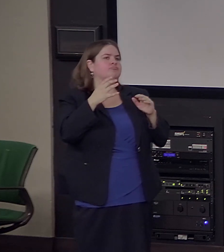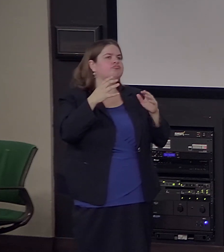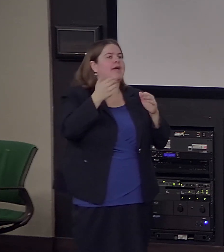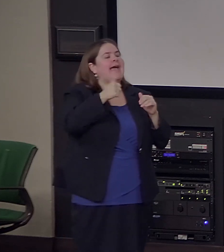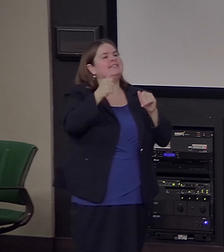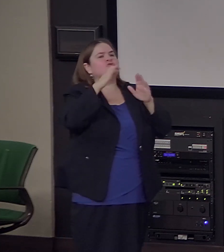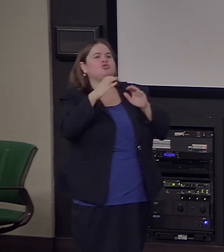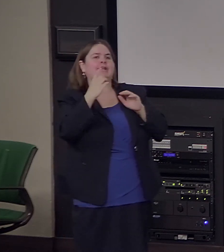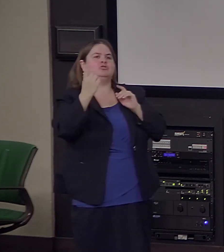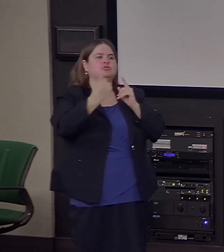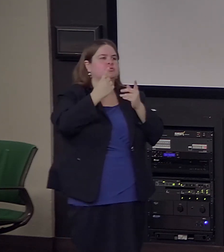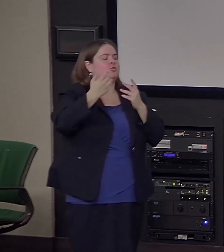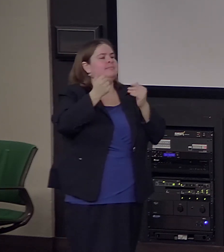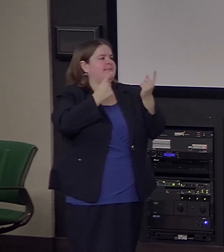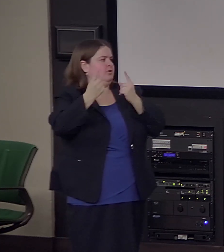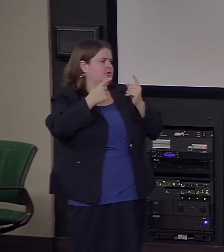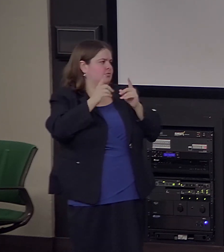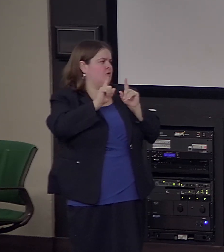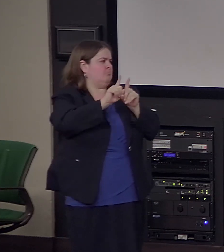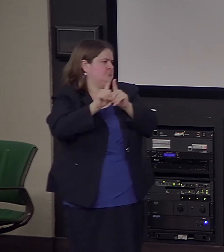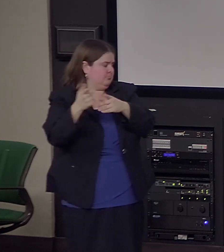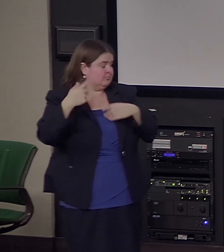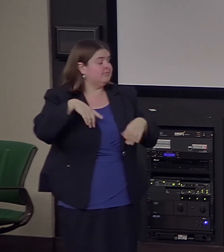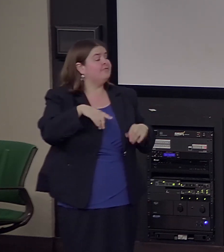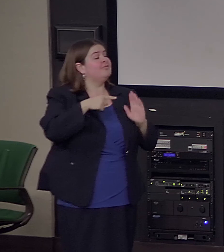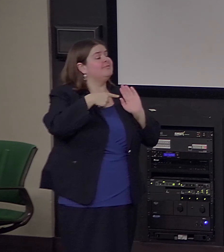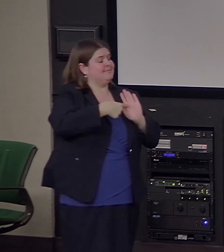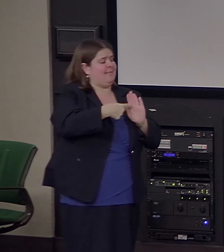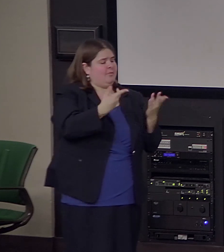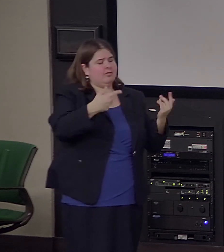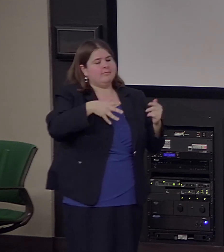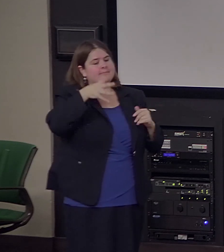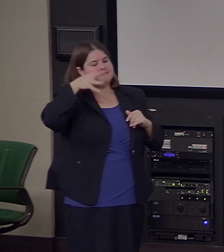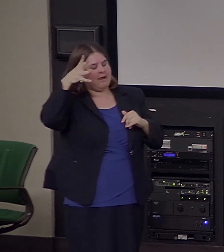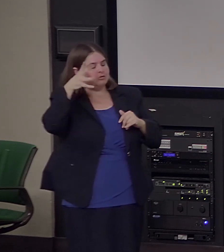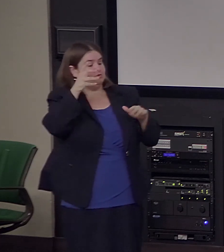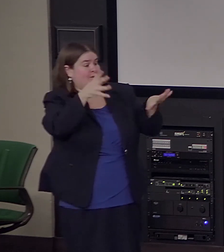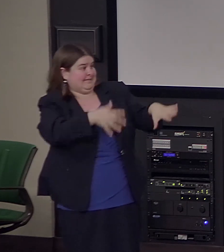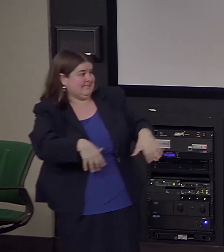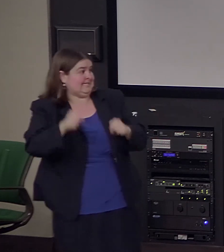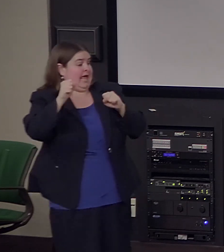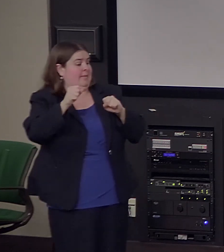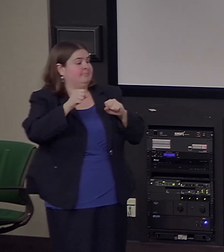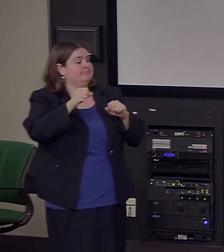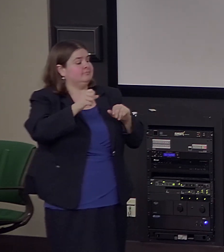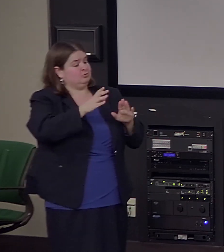So parents who have adopted children from institutions report anecdotally